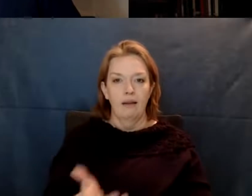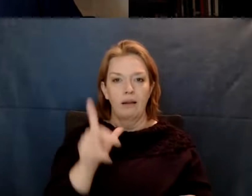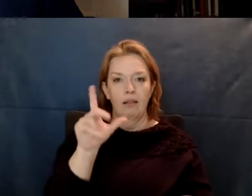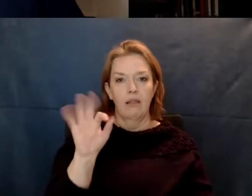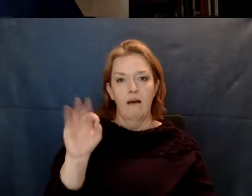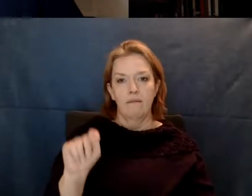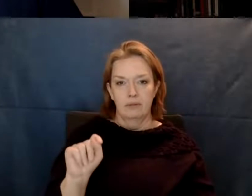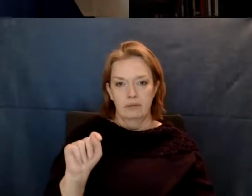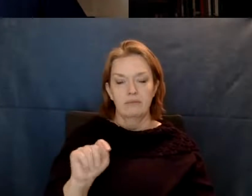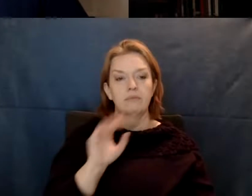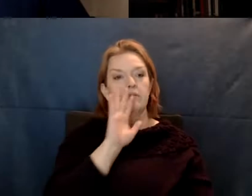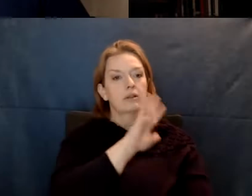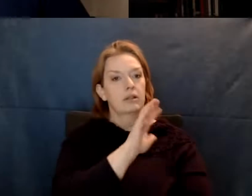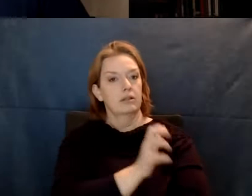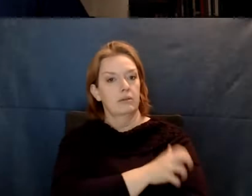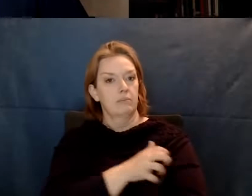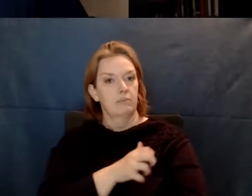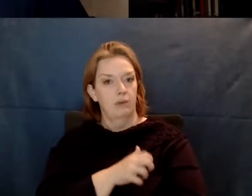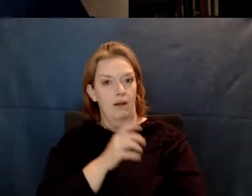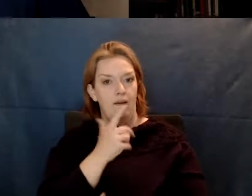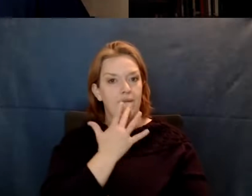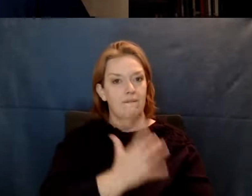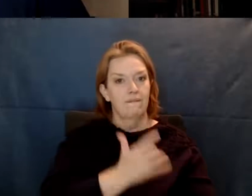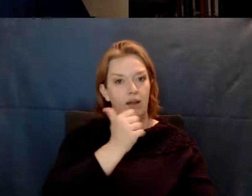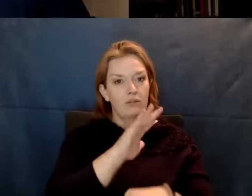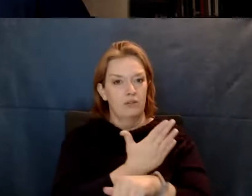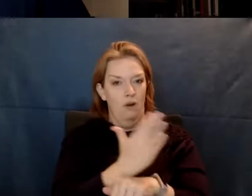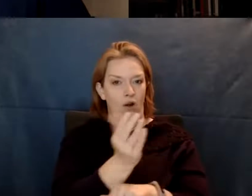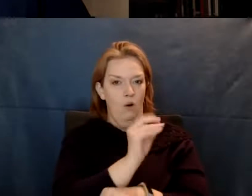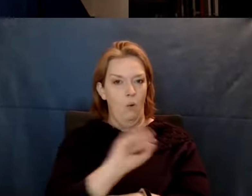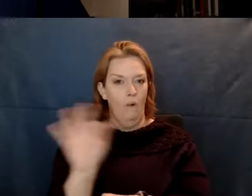isn't power's fav'rite song sang awfully